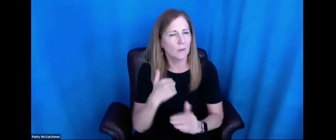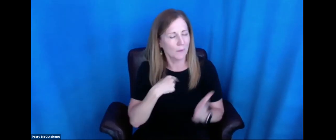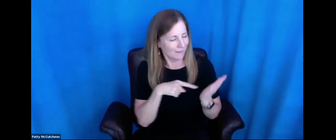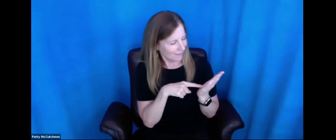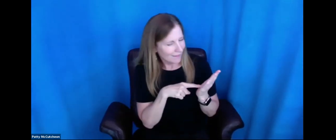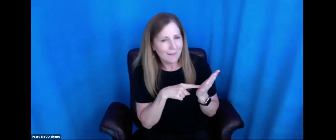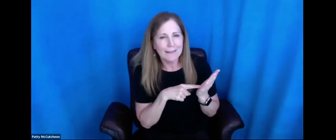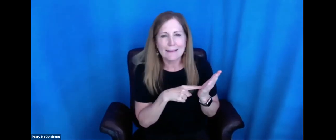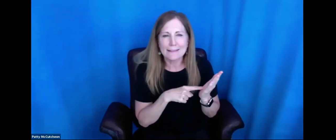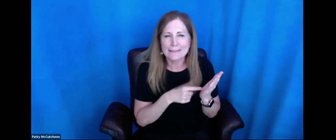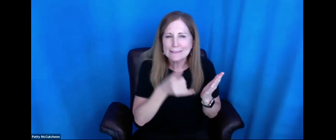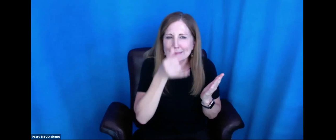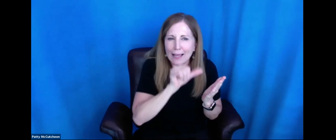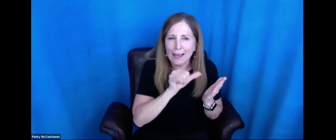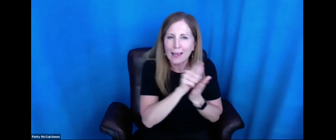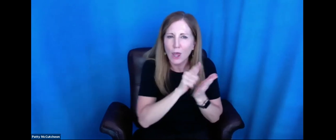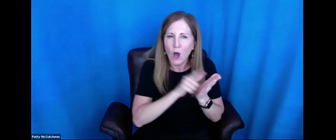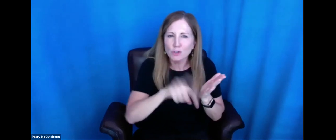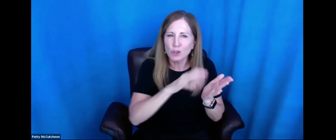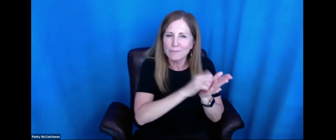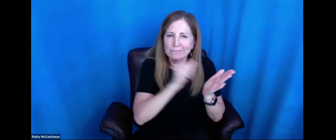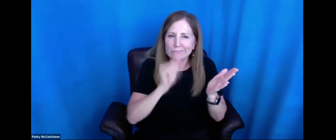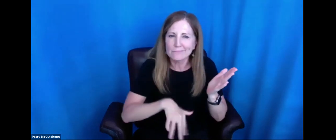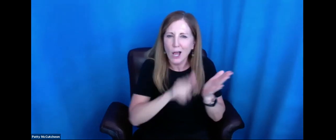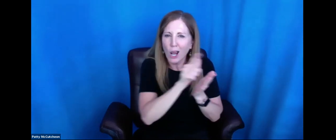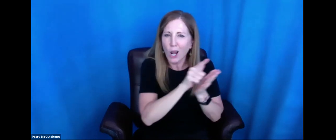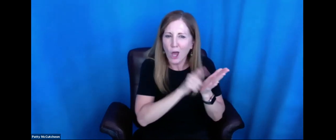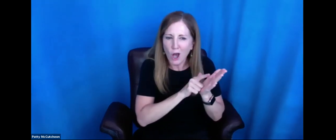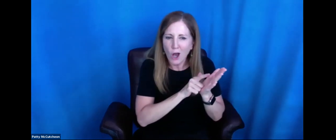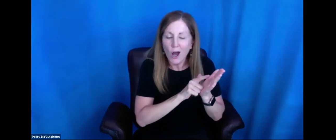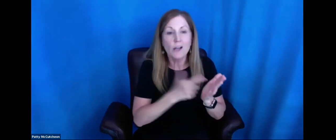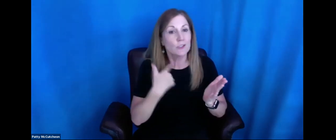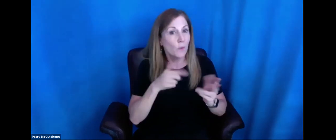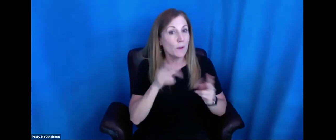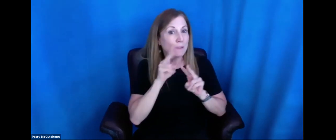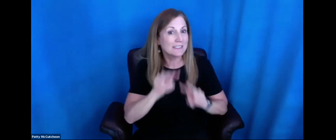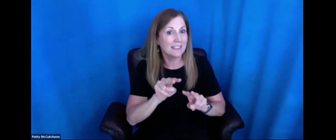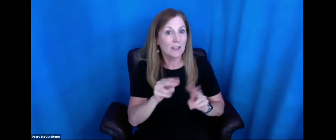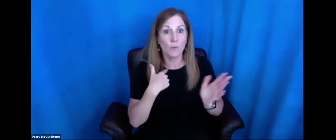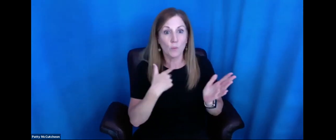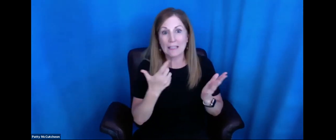The legislature would not act. And so as we predicted, someone Sued us.